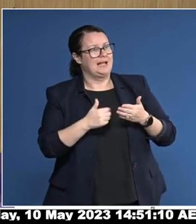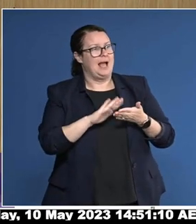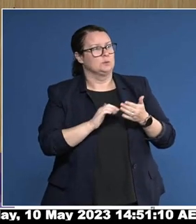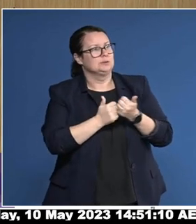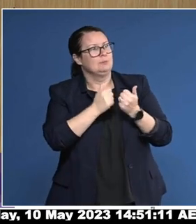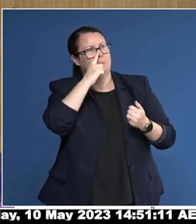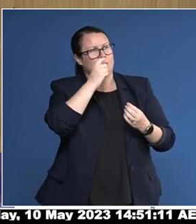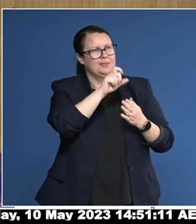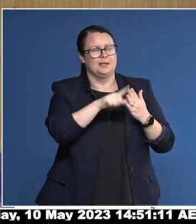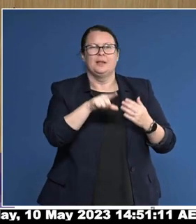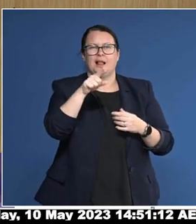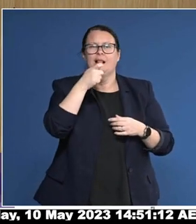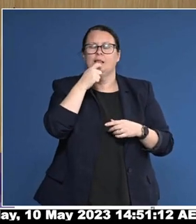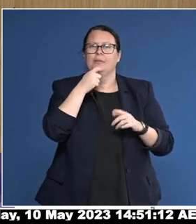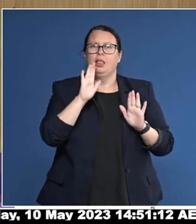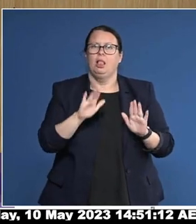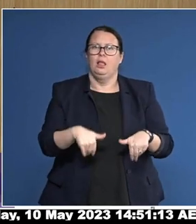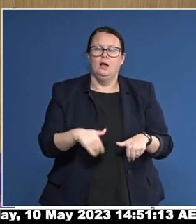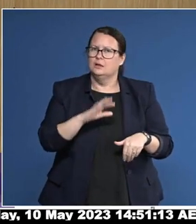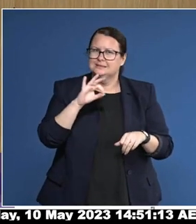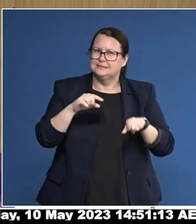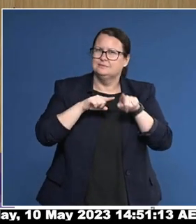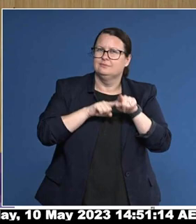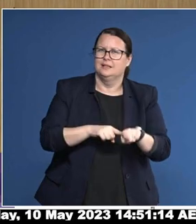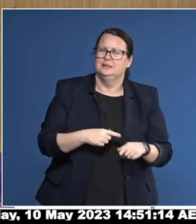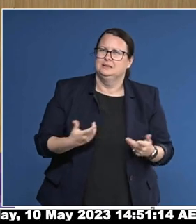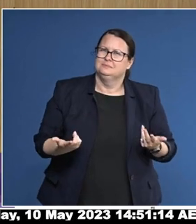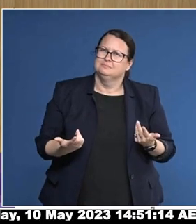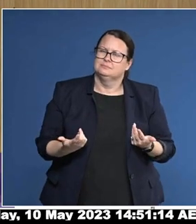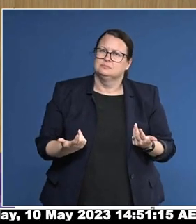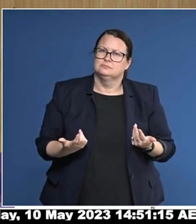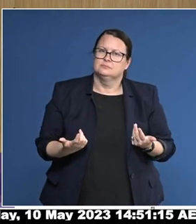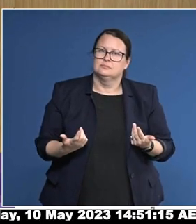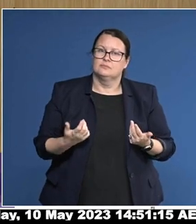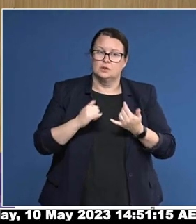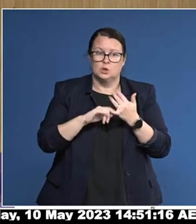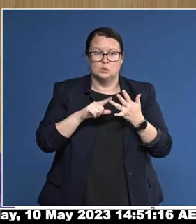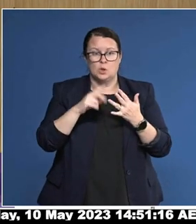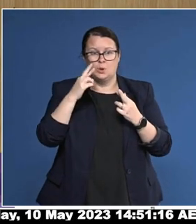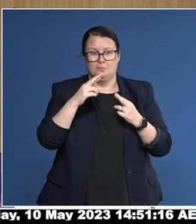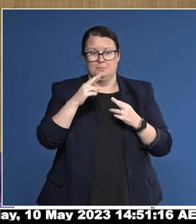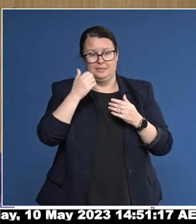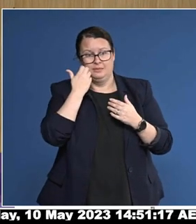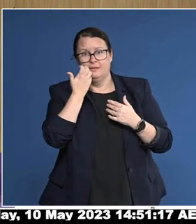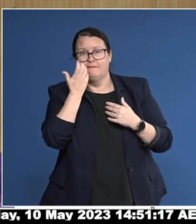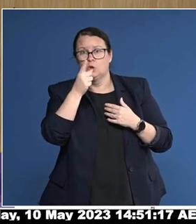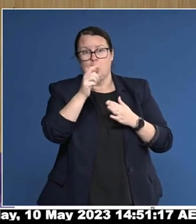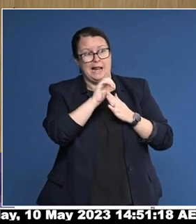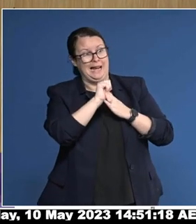So, yeah, really hope that as your agency takes the lead, that there's not just a